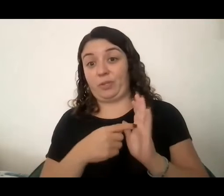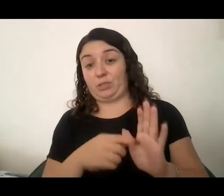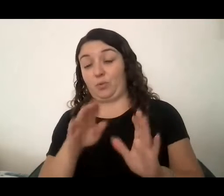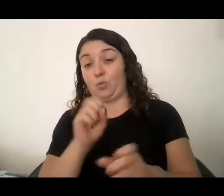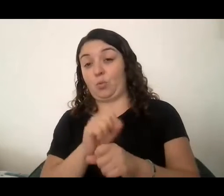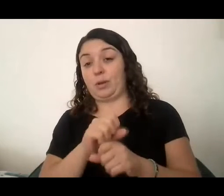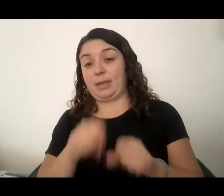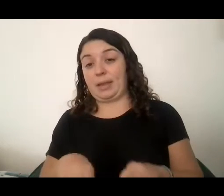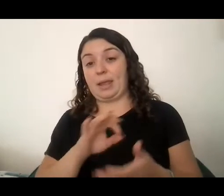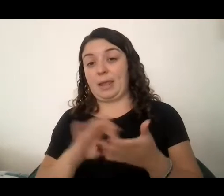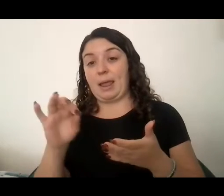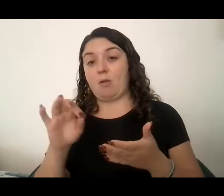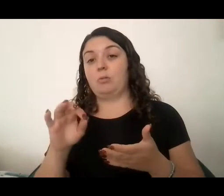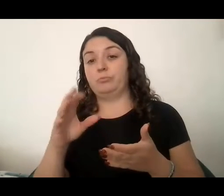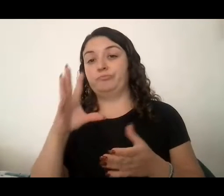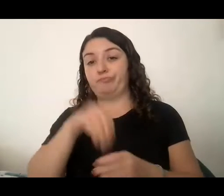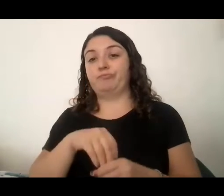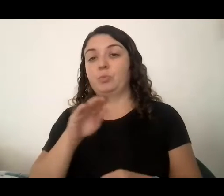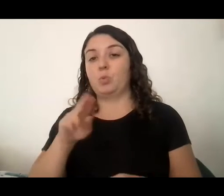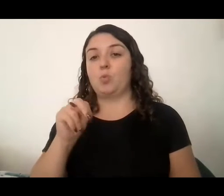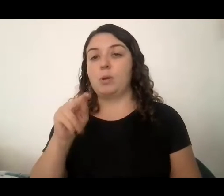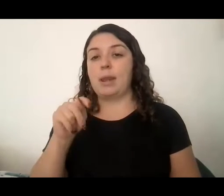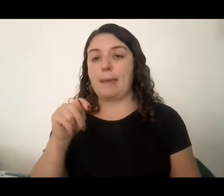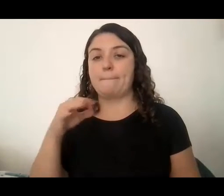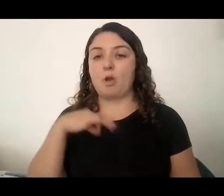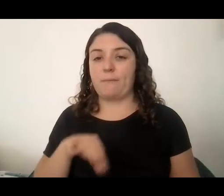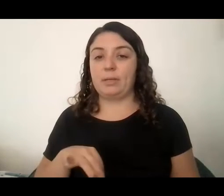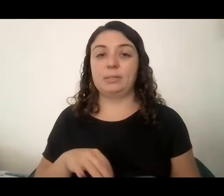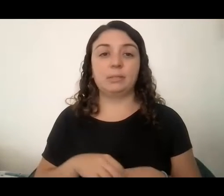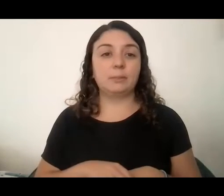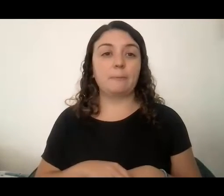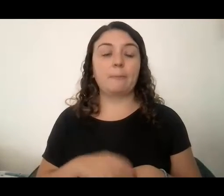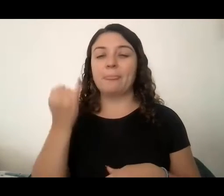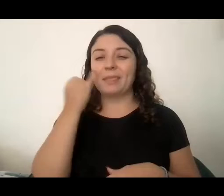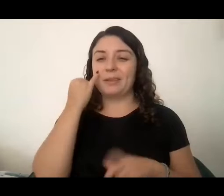profits as a part of your earnings, potentially. So for example, in Jana's case, if she took